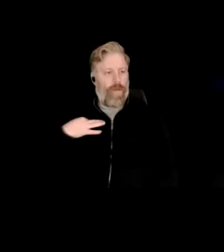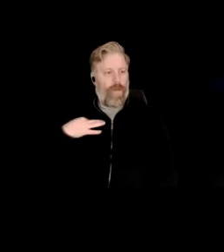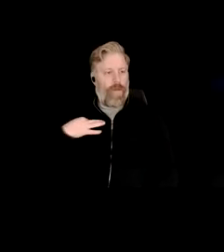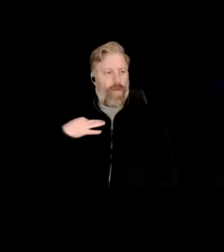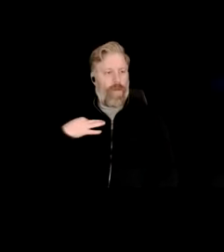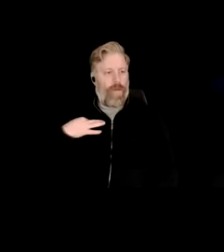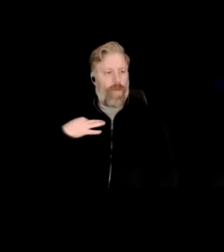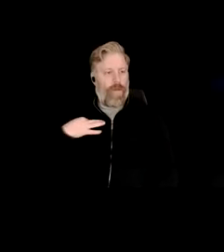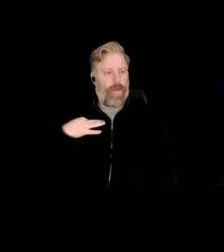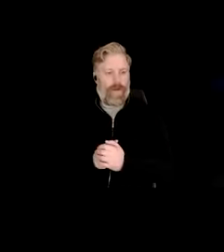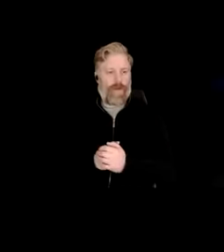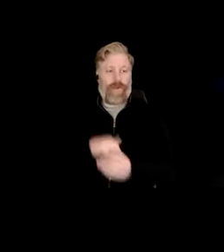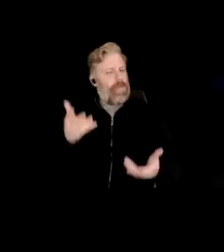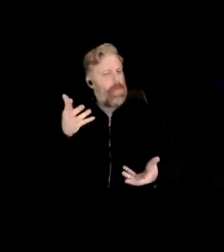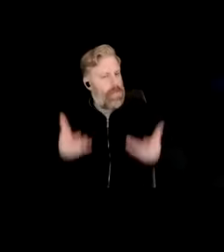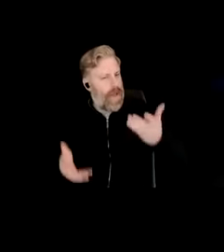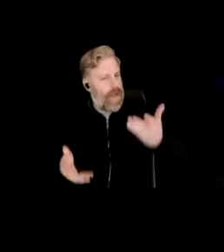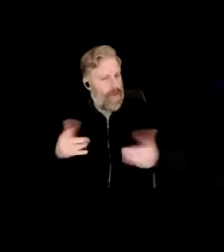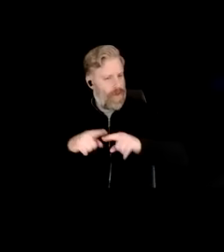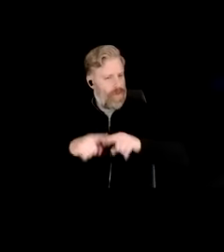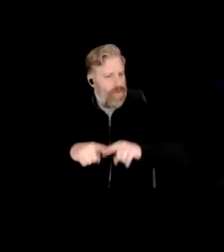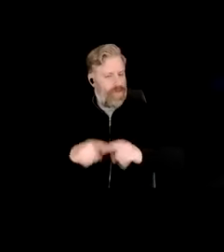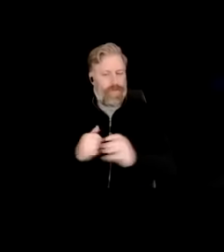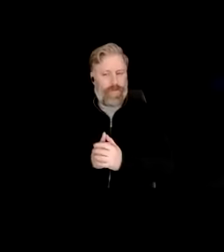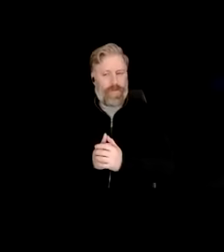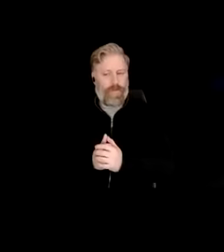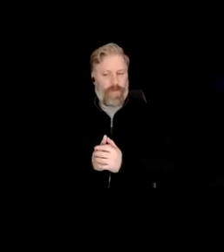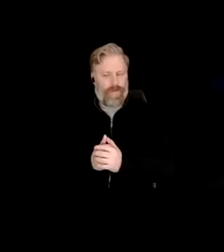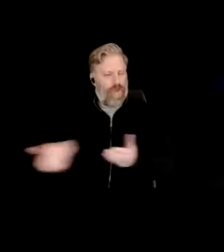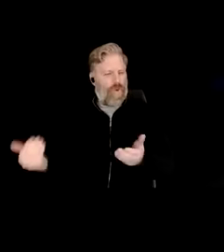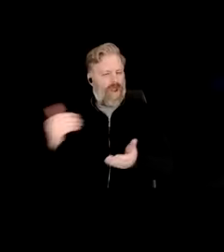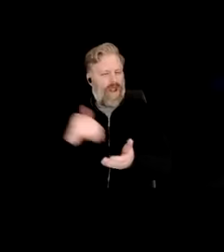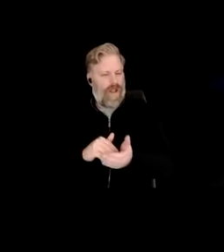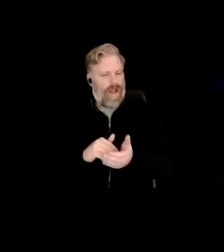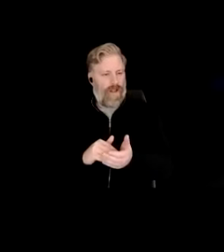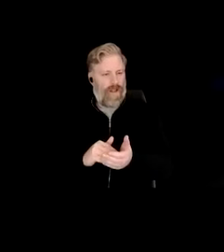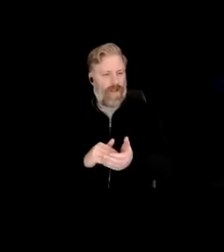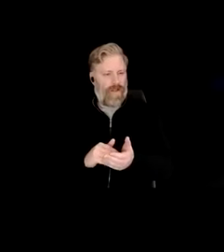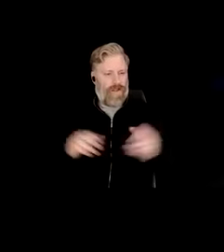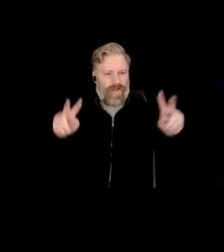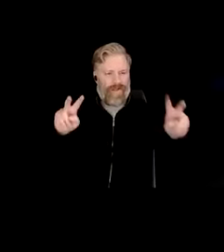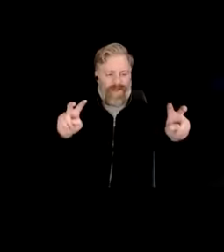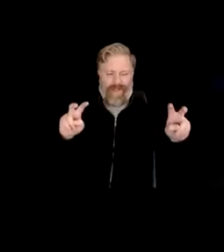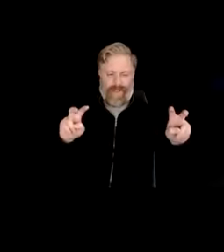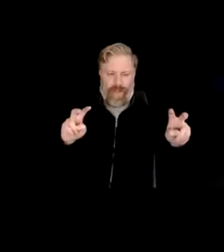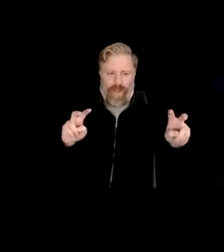you maybe eligible. I highly encourage you to refer to the, "Already Have Another MRAC Grant Award?"